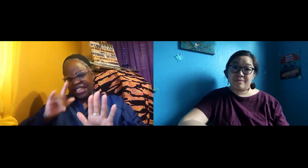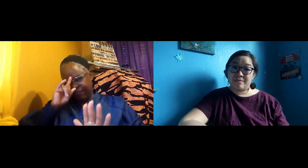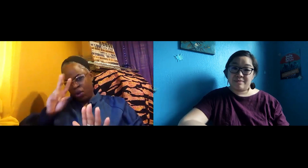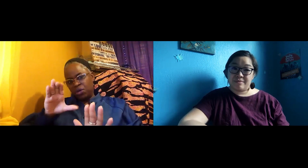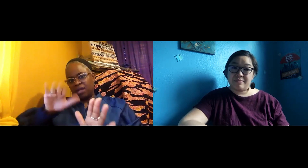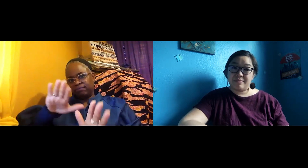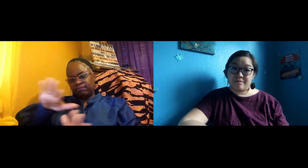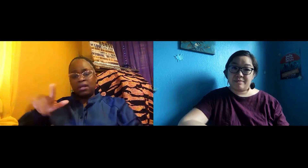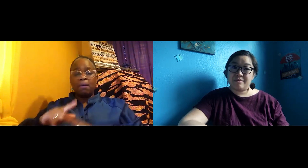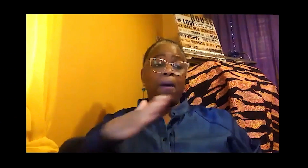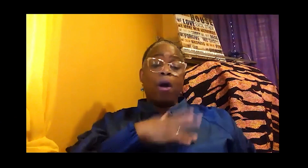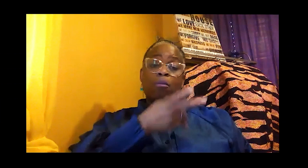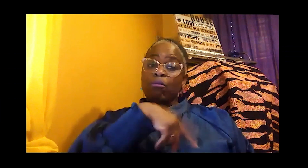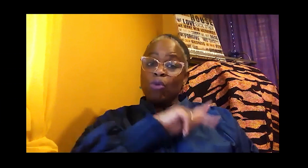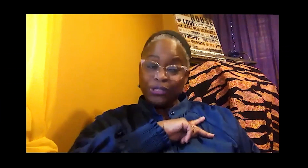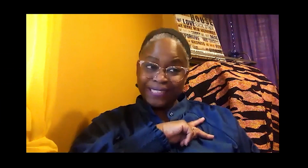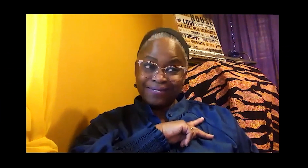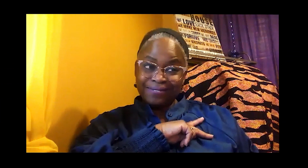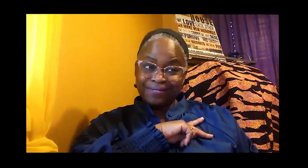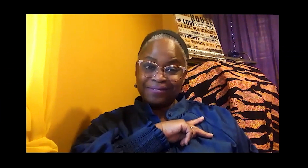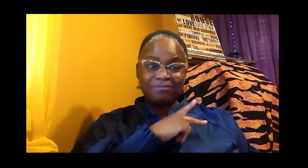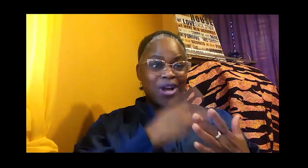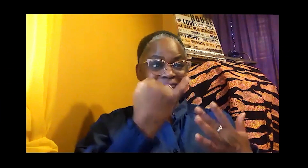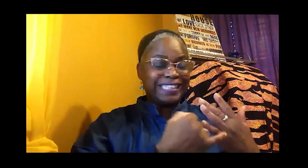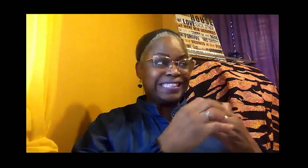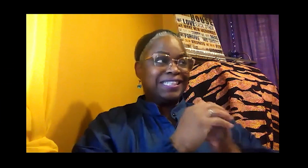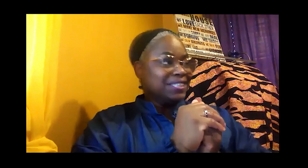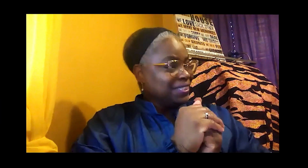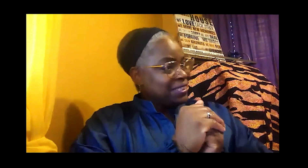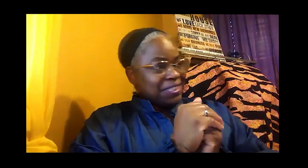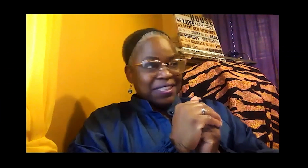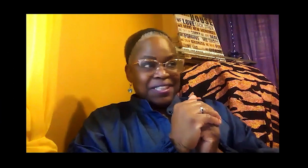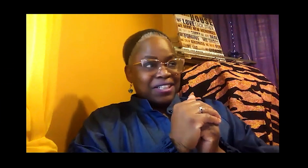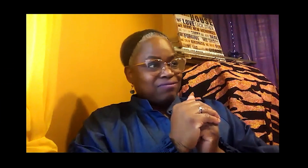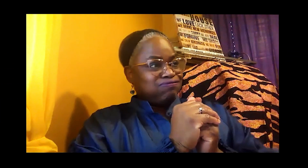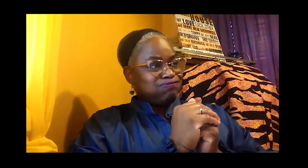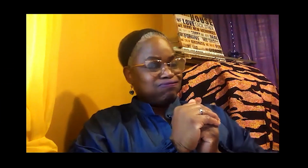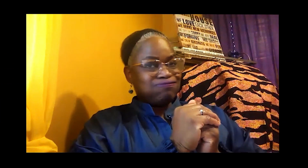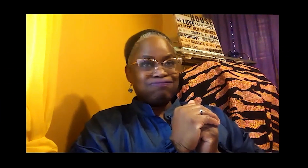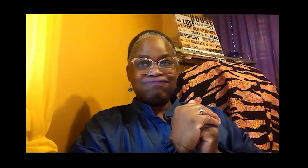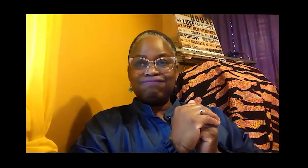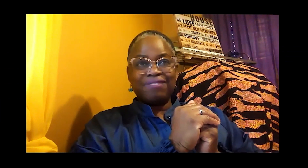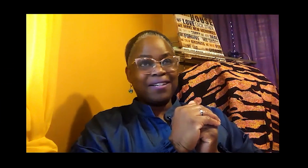to fulfill my professional dream for VOCA. Personally, I have several projects I would like to complete.